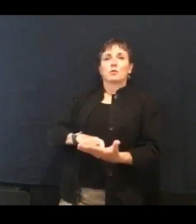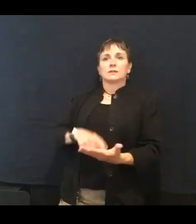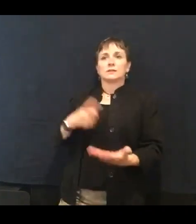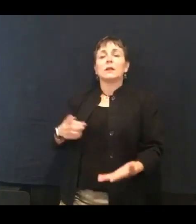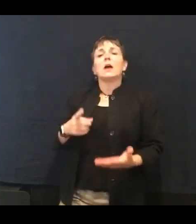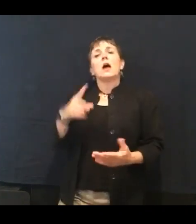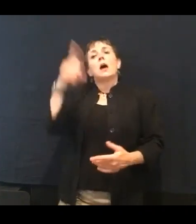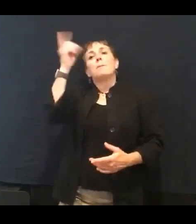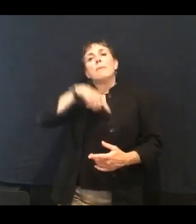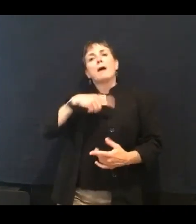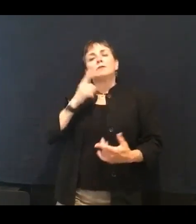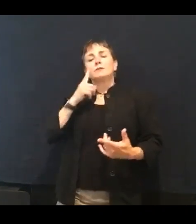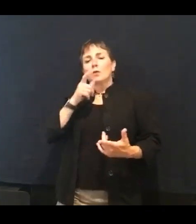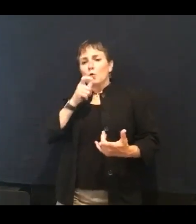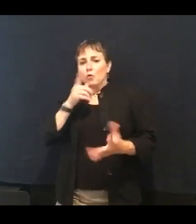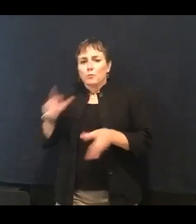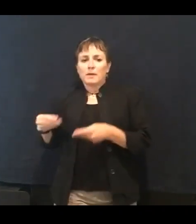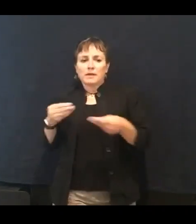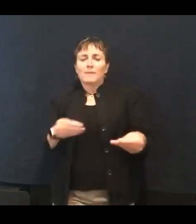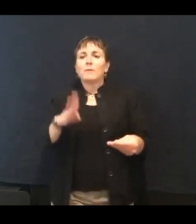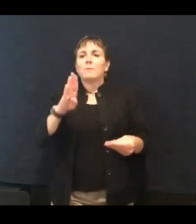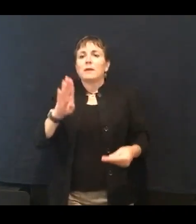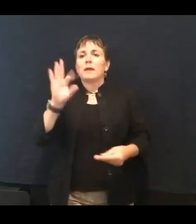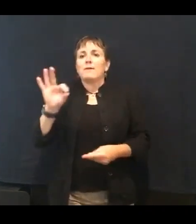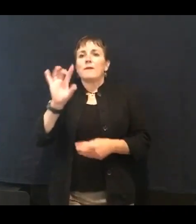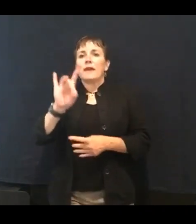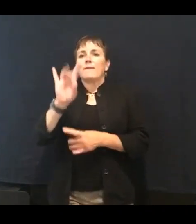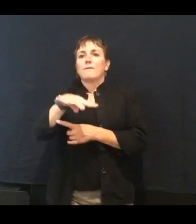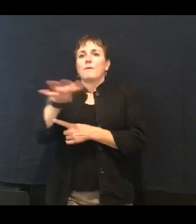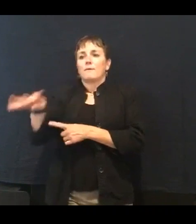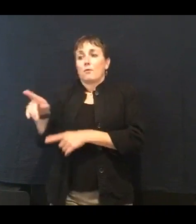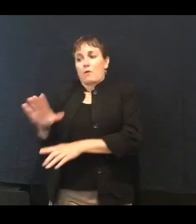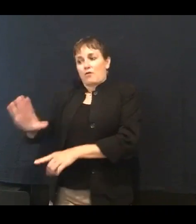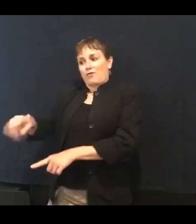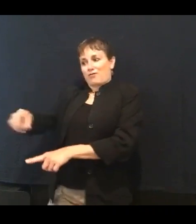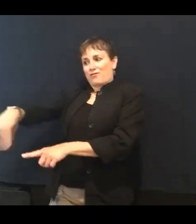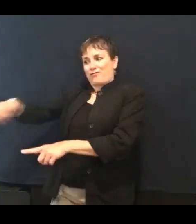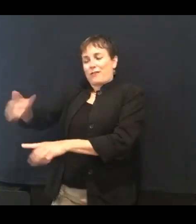had been treated with BF844 had markedly improved hearing capacity.